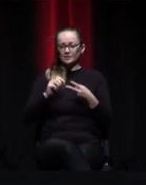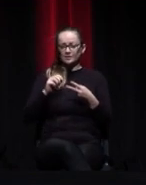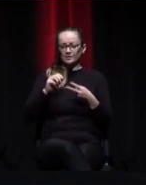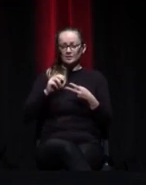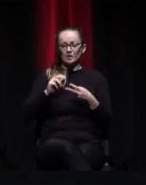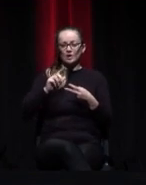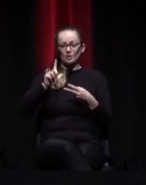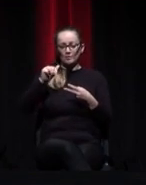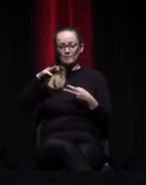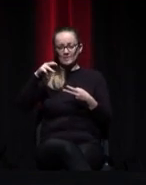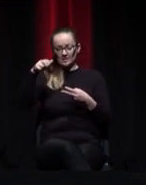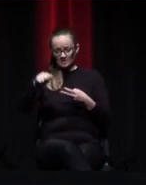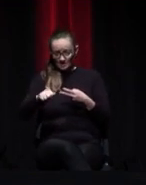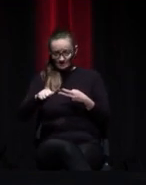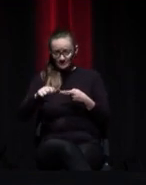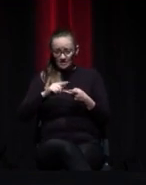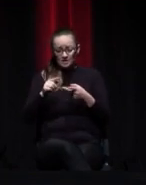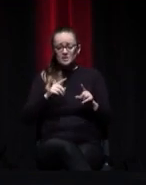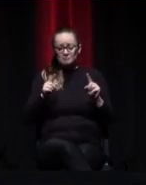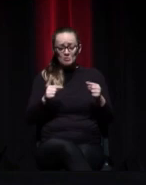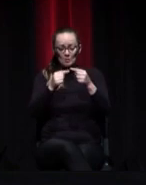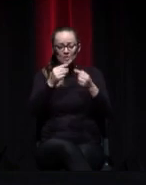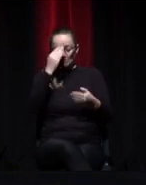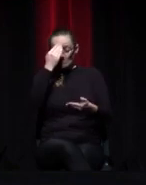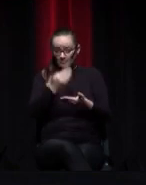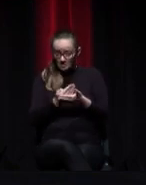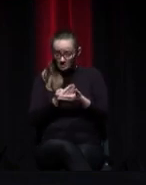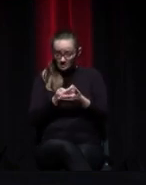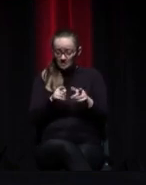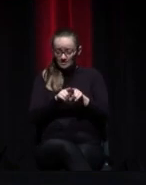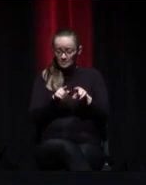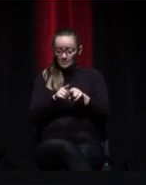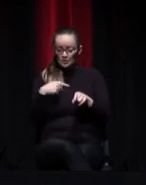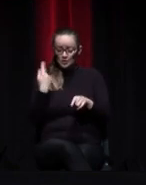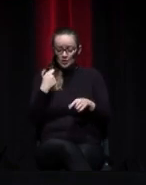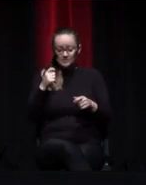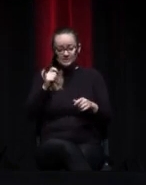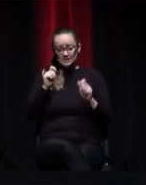which has precisely to do with our ability of criticizing,